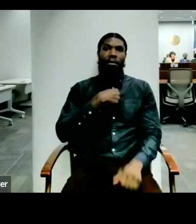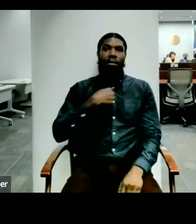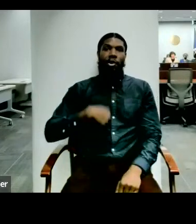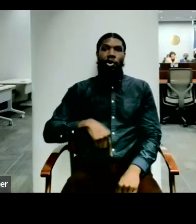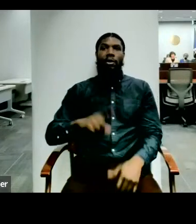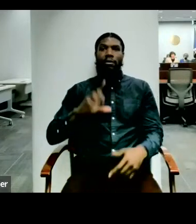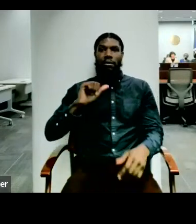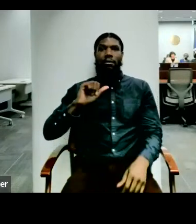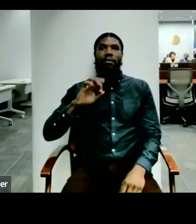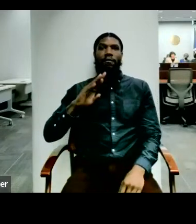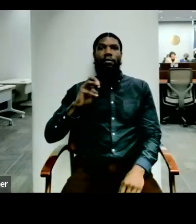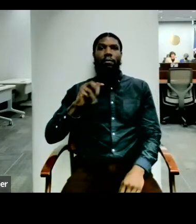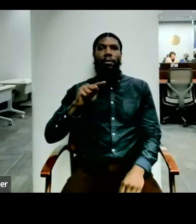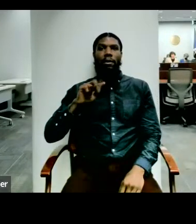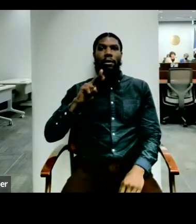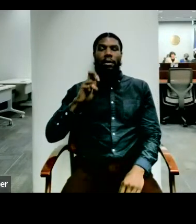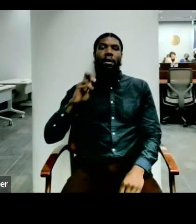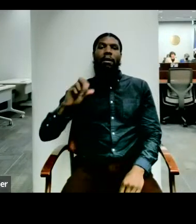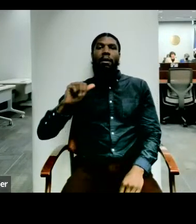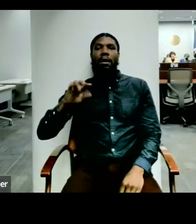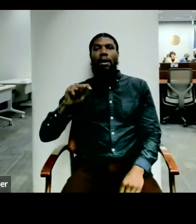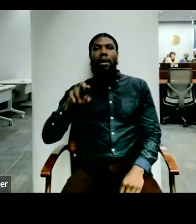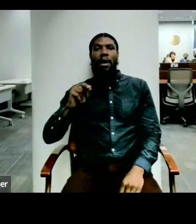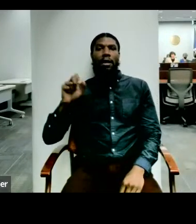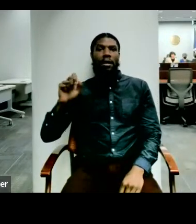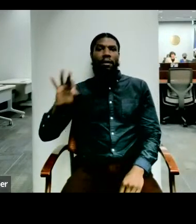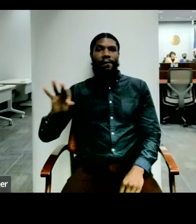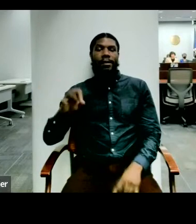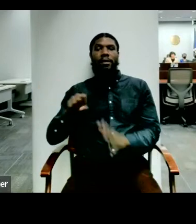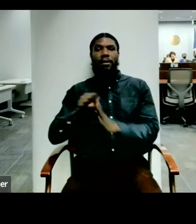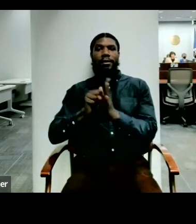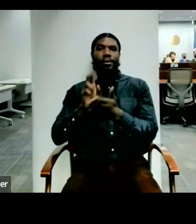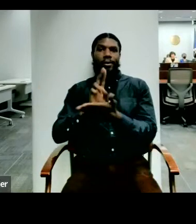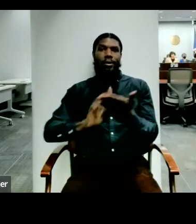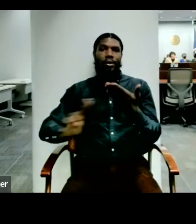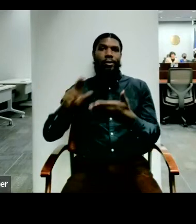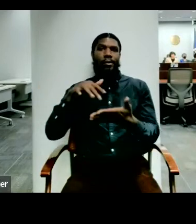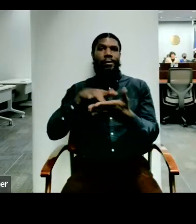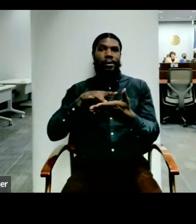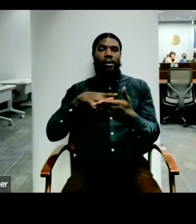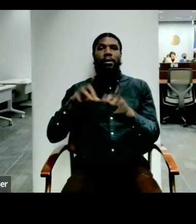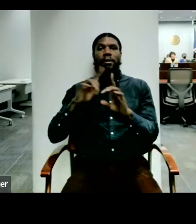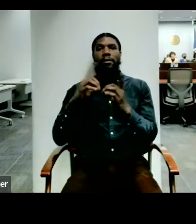San Francisco State University Asian American studies department launched AAPI hate because